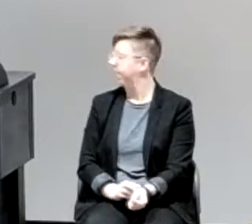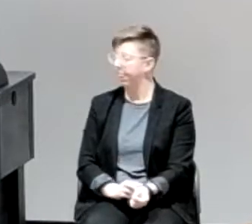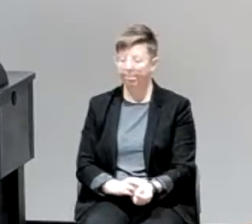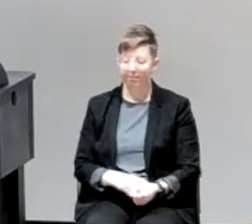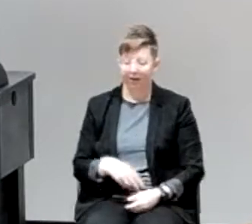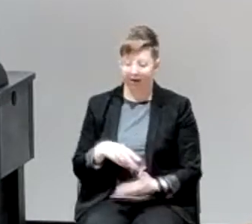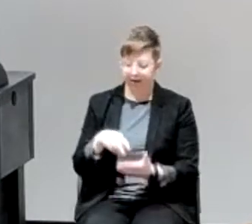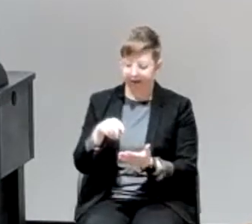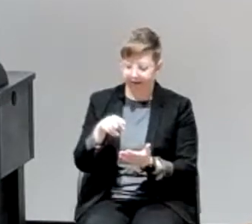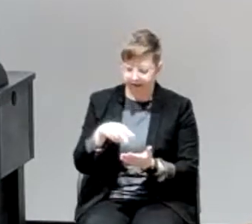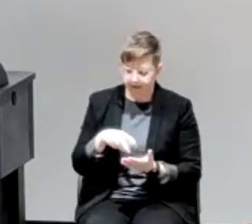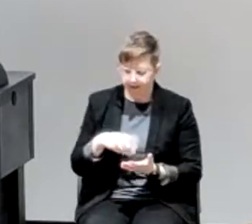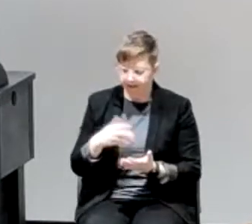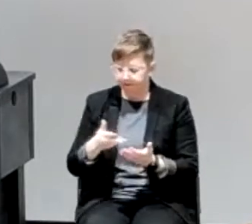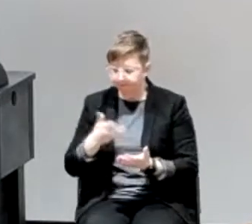Those are head winds and they are strong.